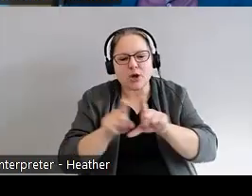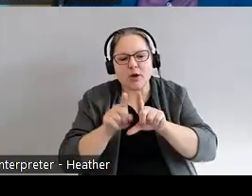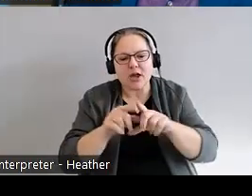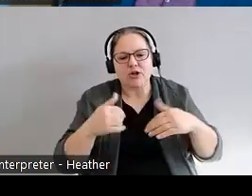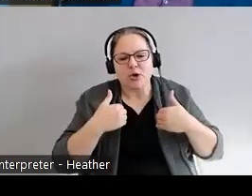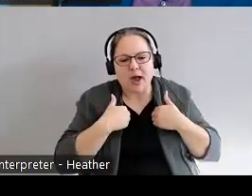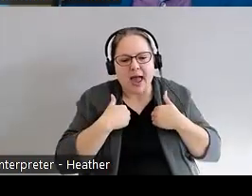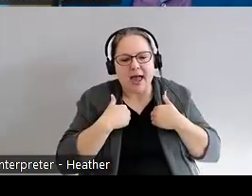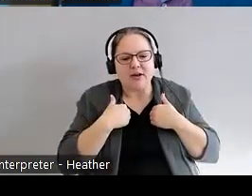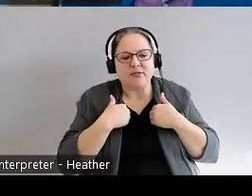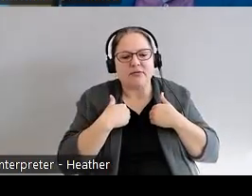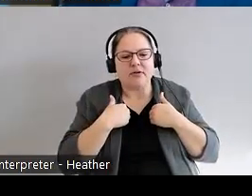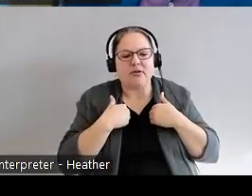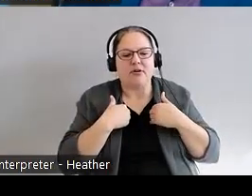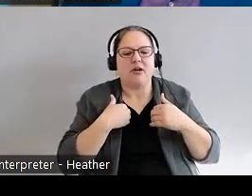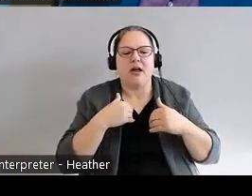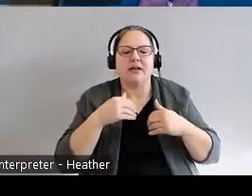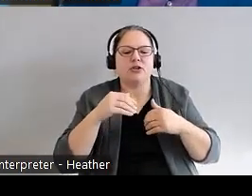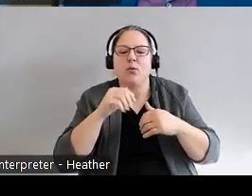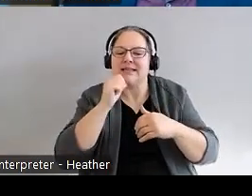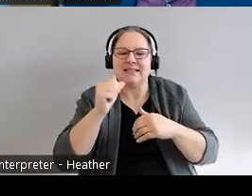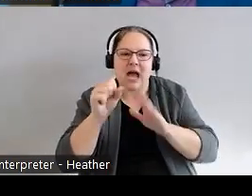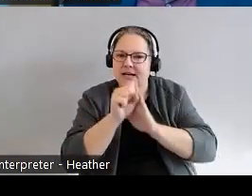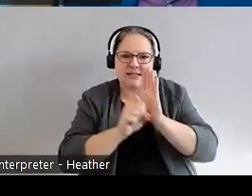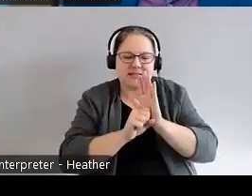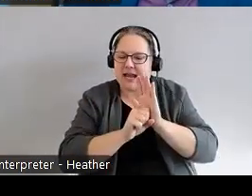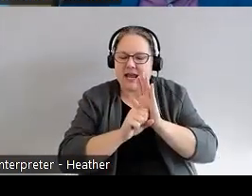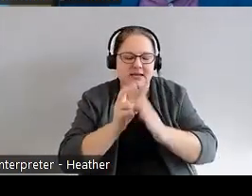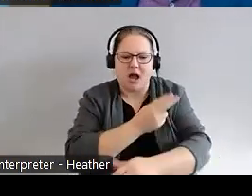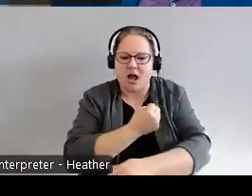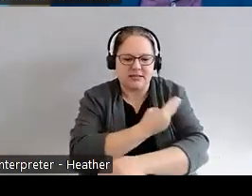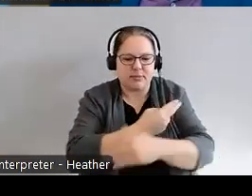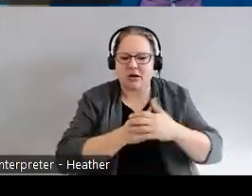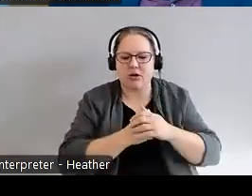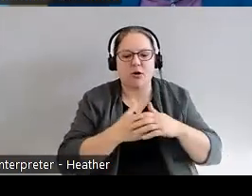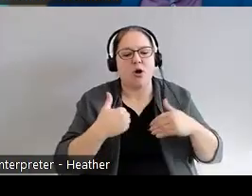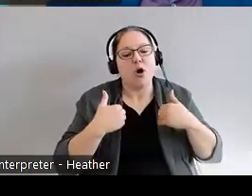of New York that's not a state hospital. Uh we have 12 impatient units uh mostly adult units but